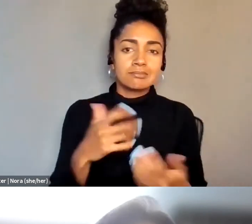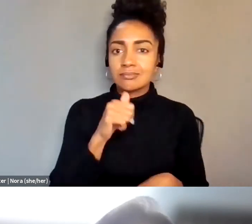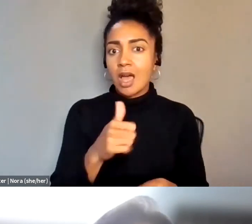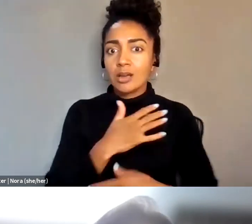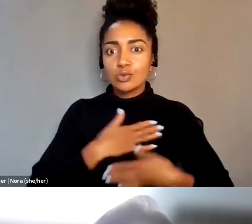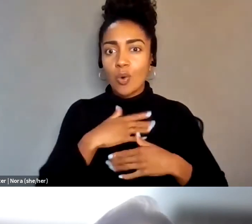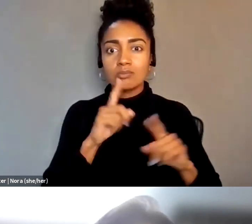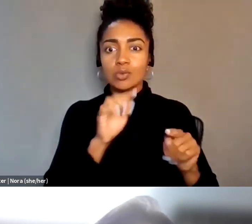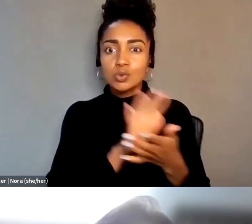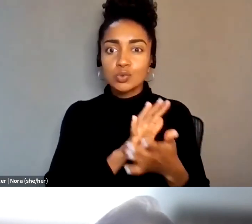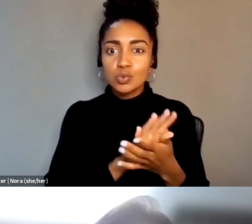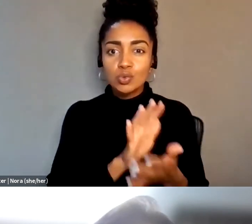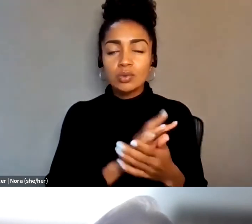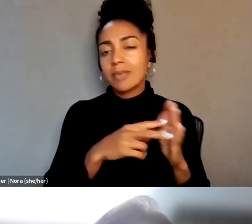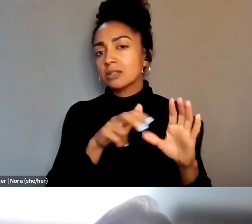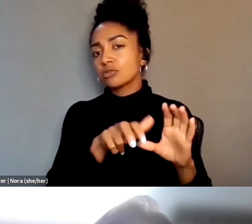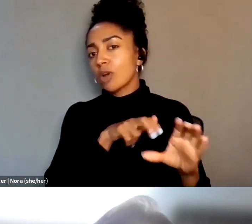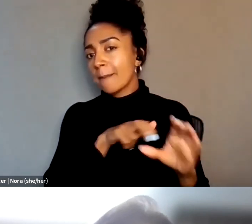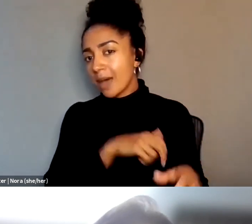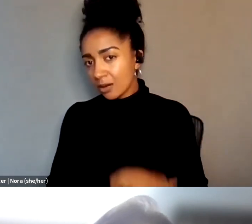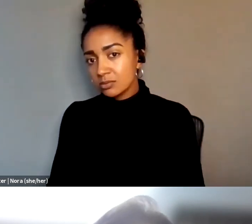Secondly, there is a lack of Direction and self-awareness.